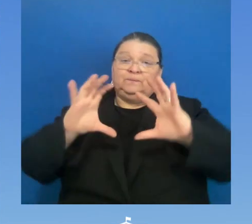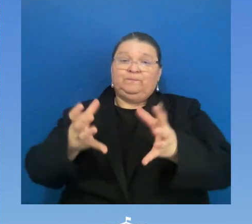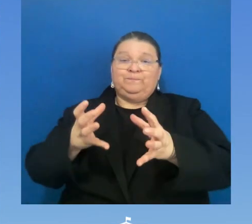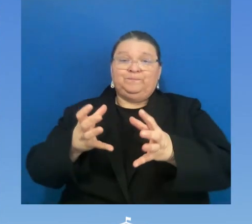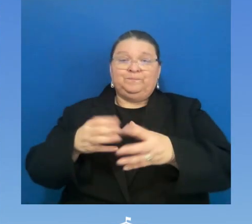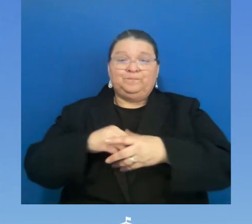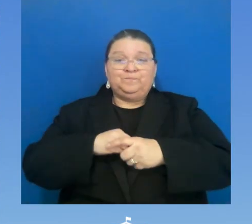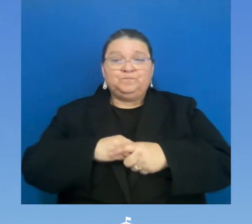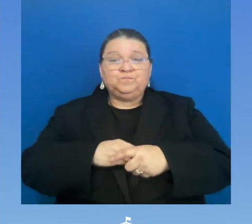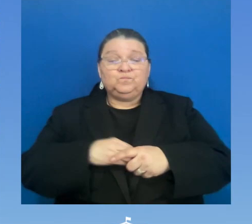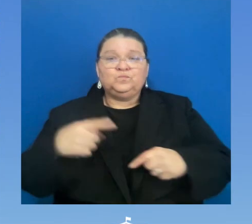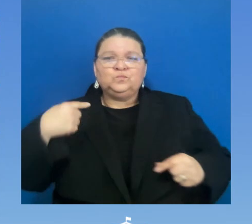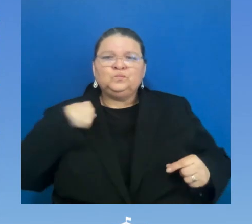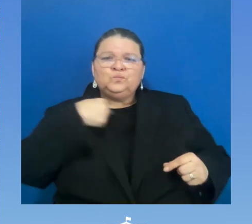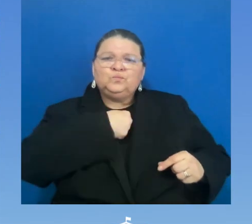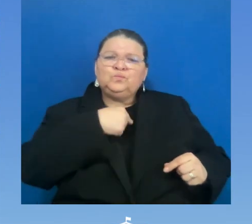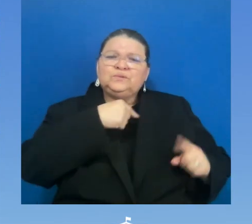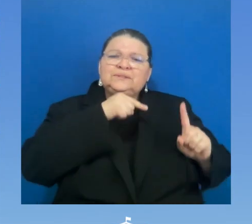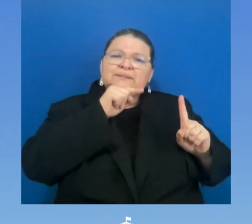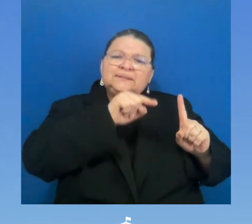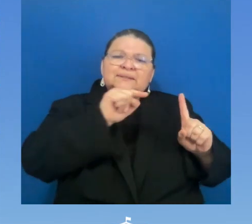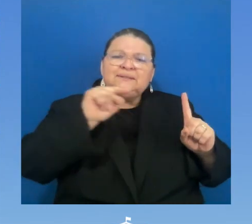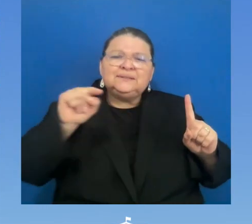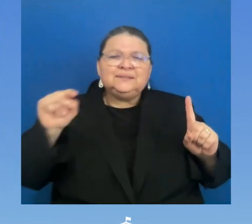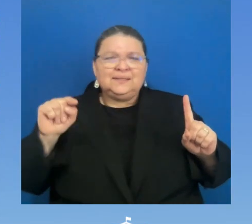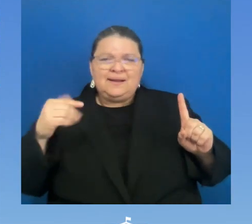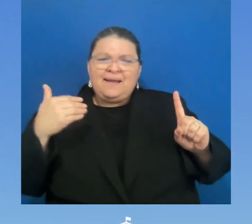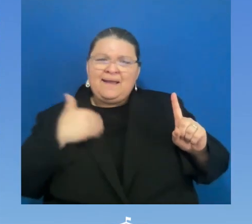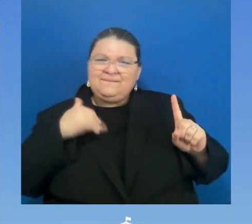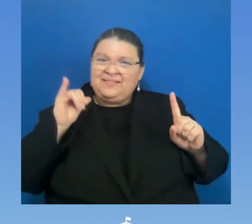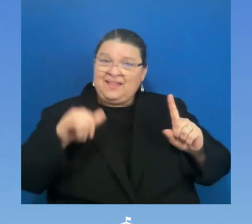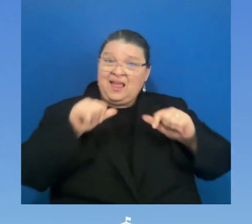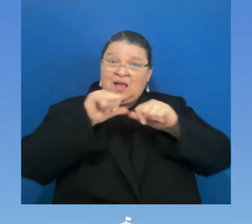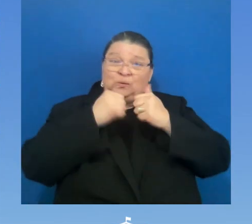it's been around for generations, but we really reinvigorated it in 2017.